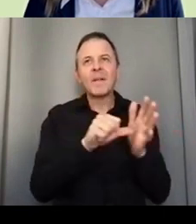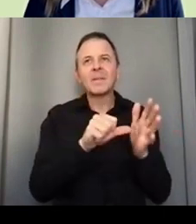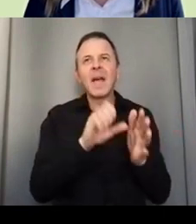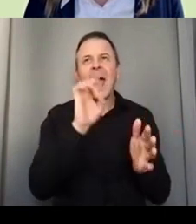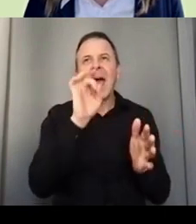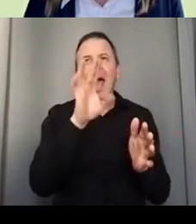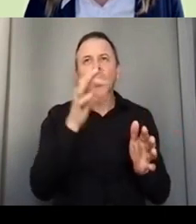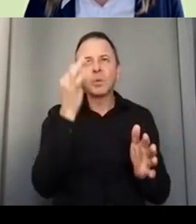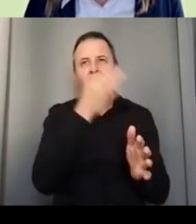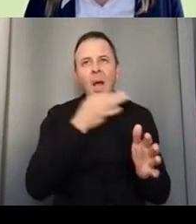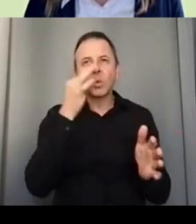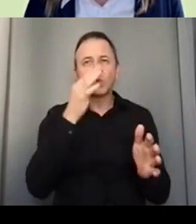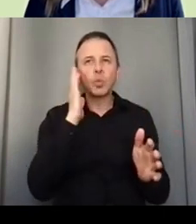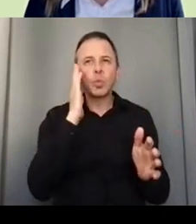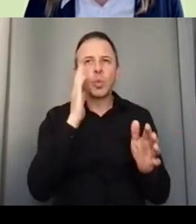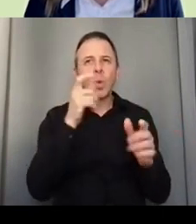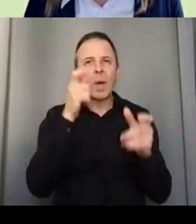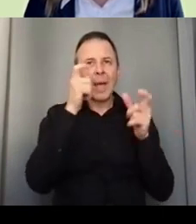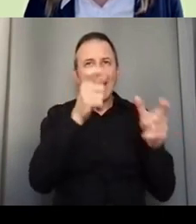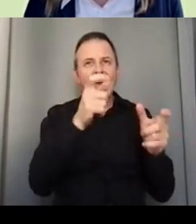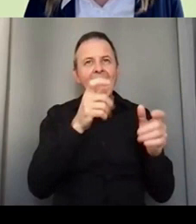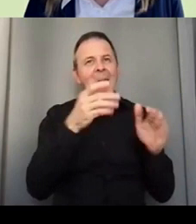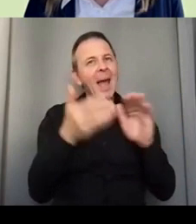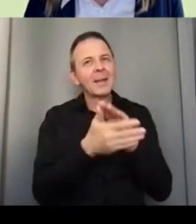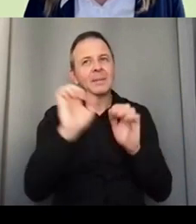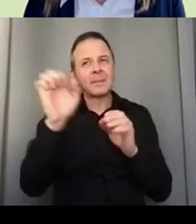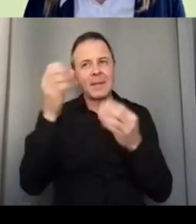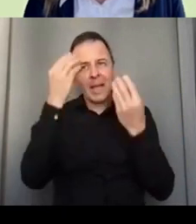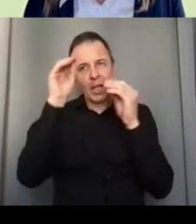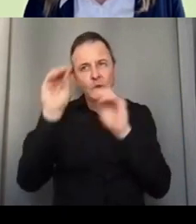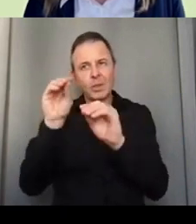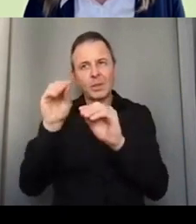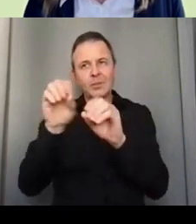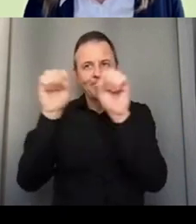falls under the state government's education department and we get lots of